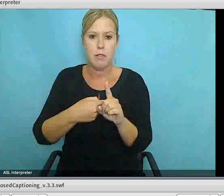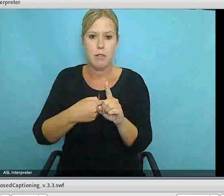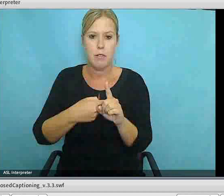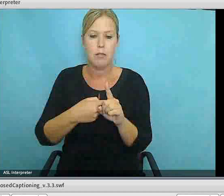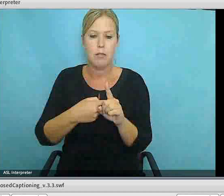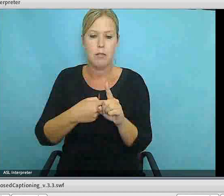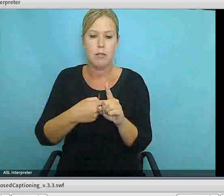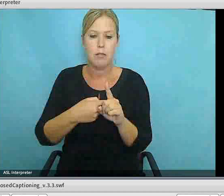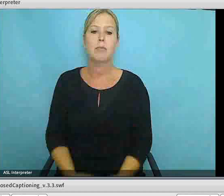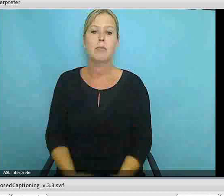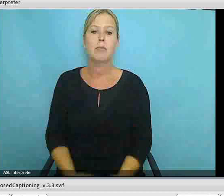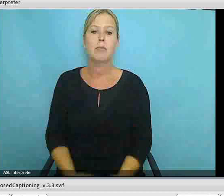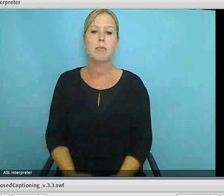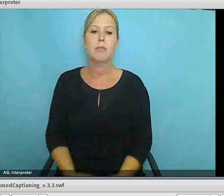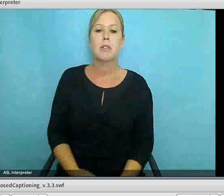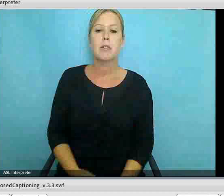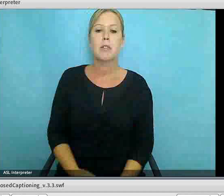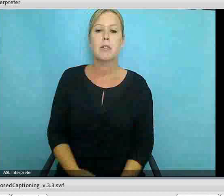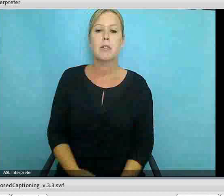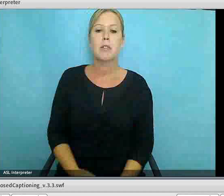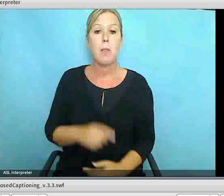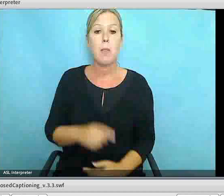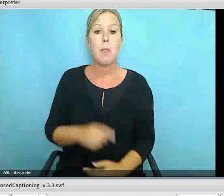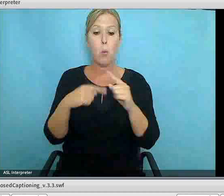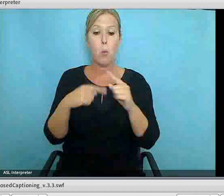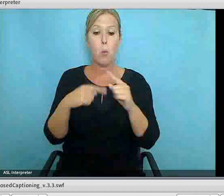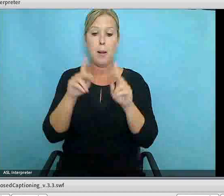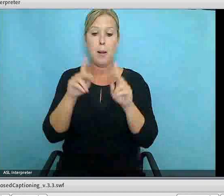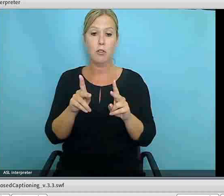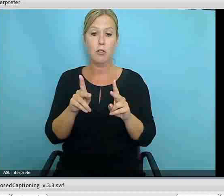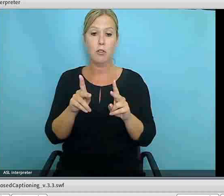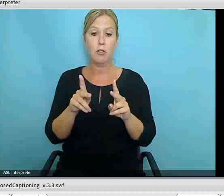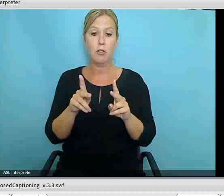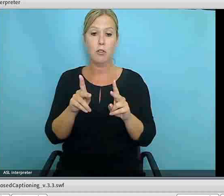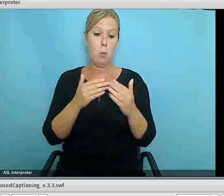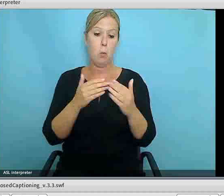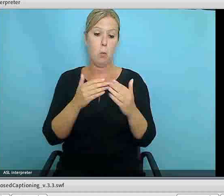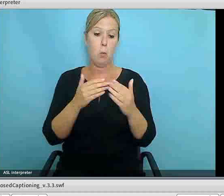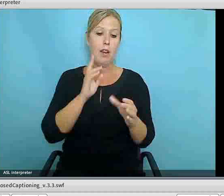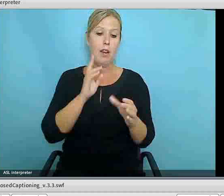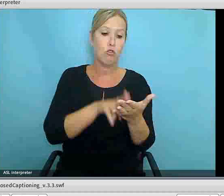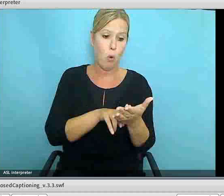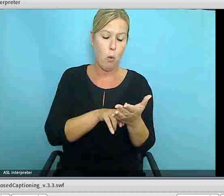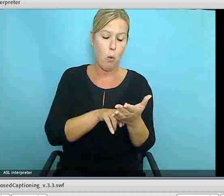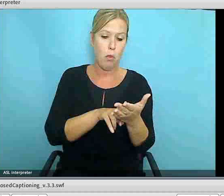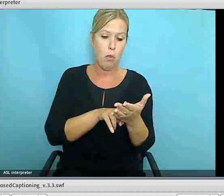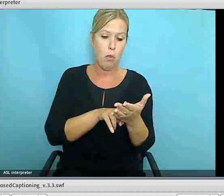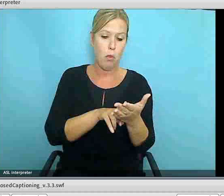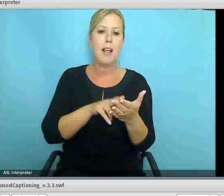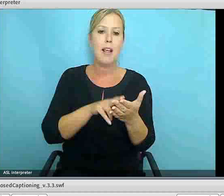So in other words, when a person is enrolled in a One Care plan, it's a monthly enrollment.